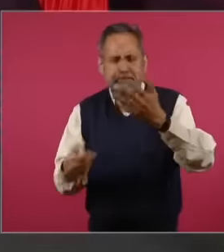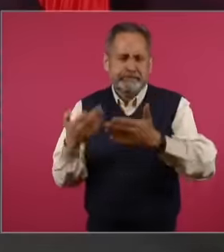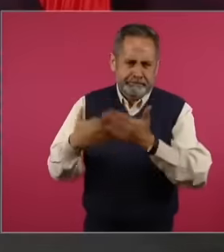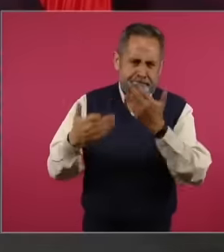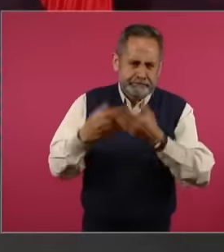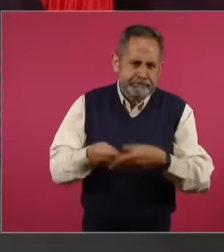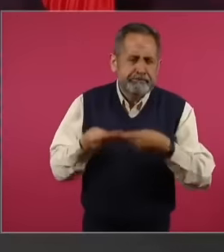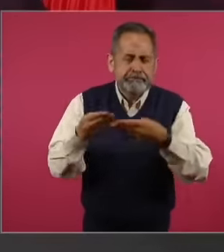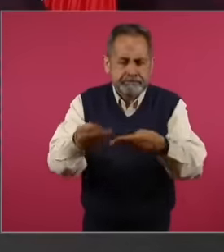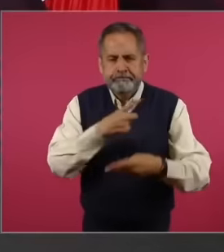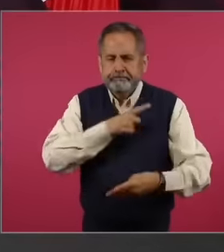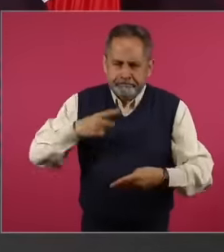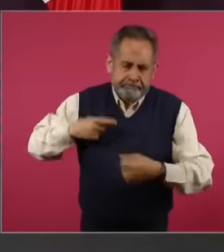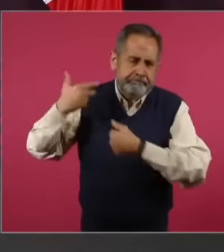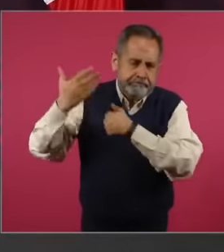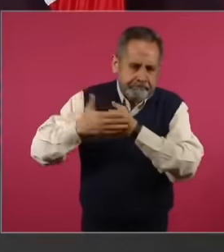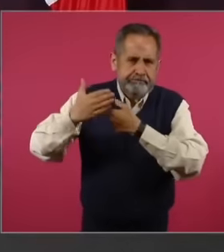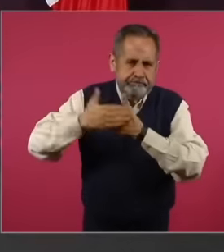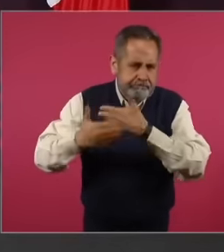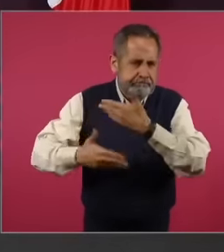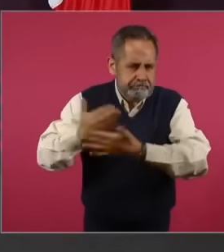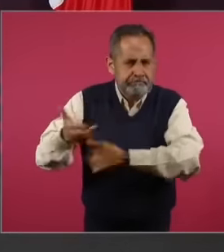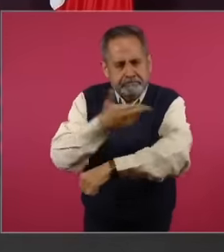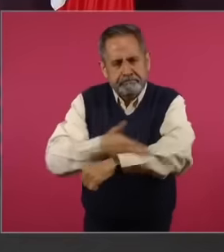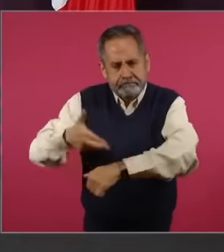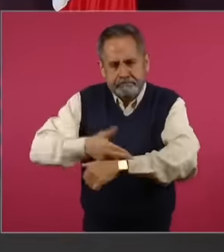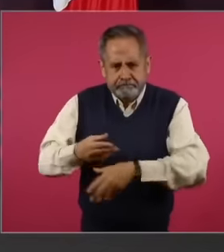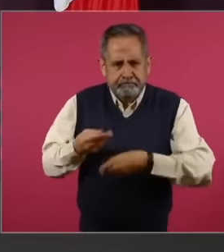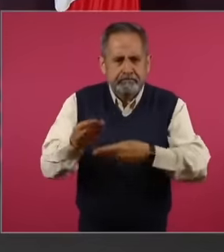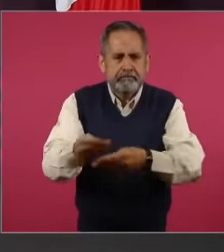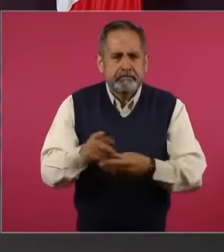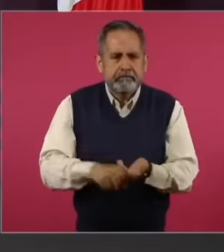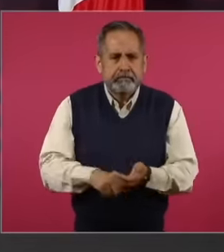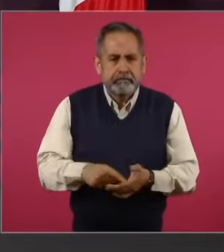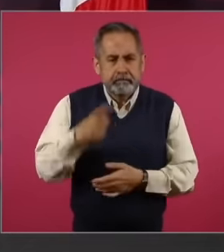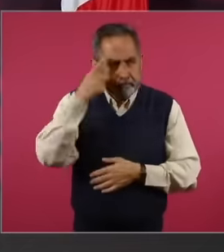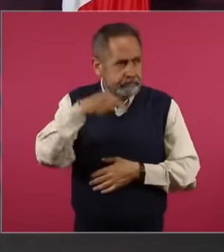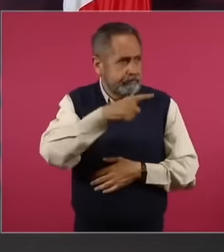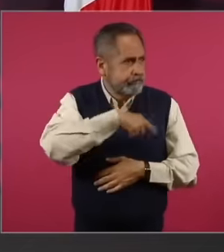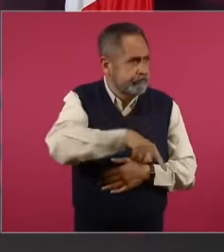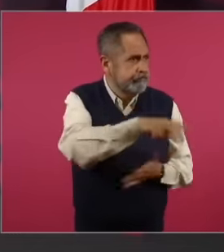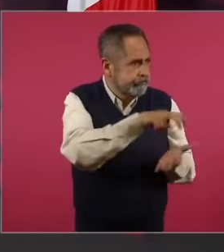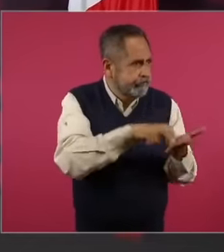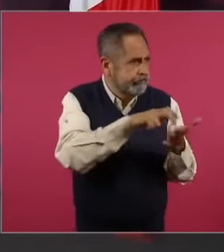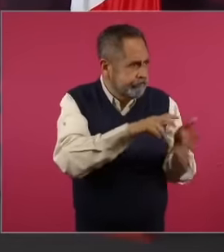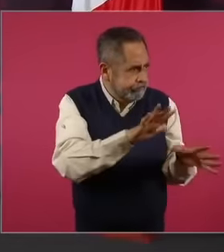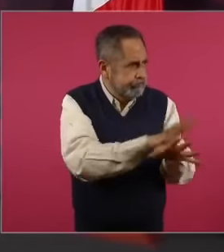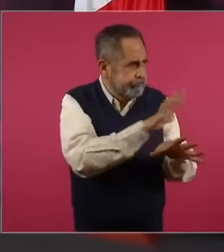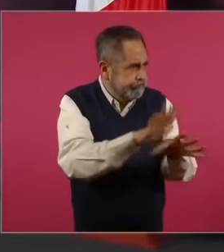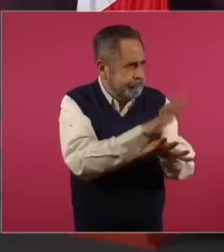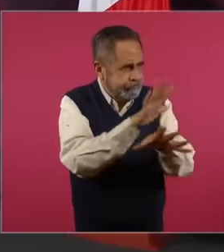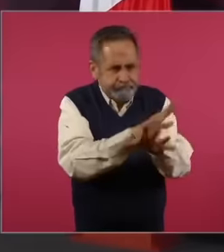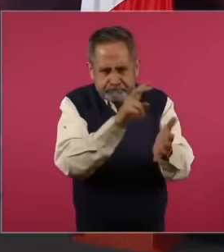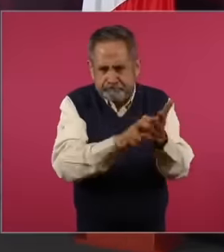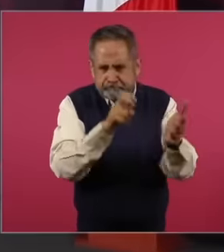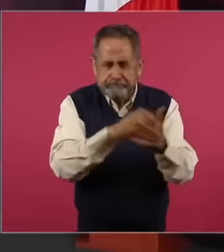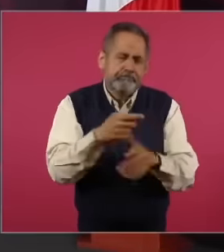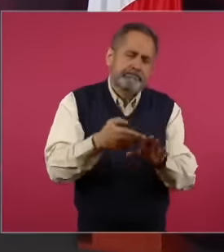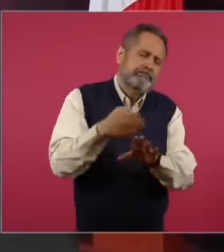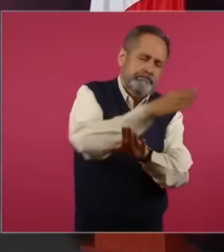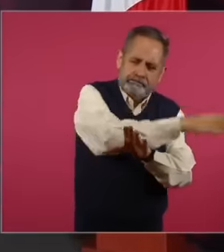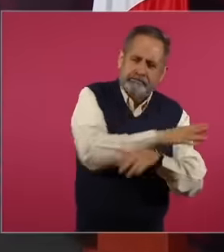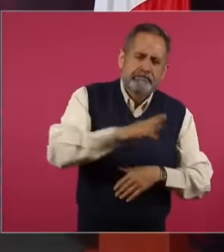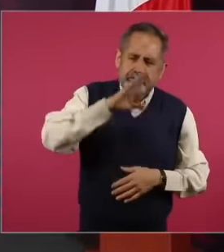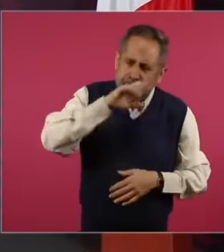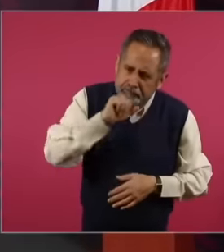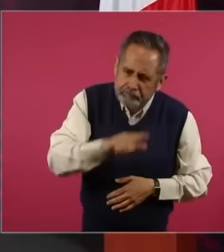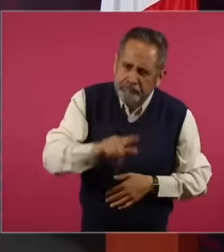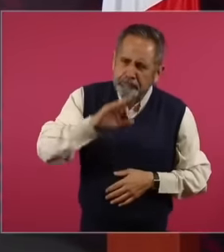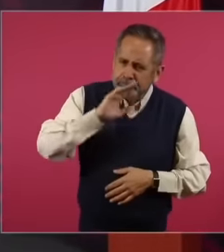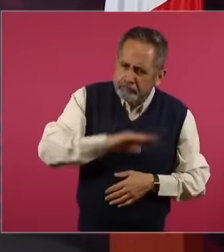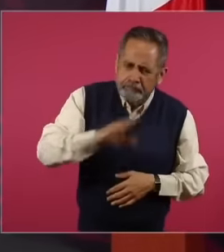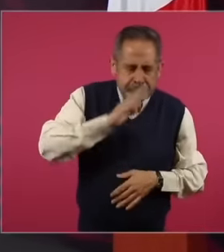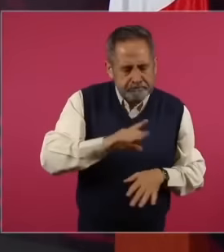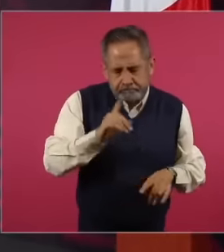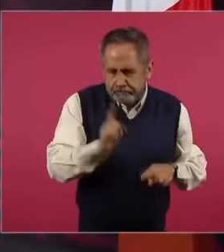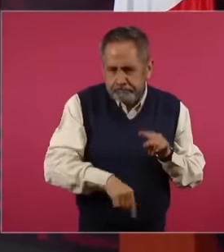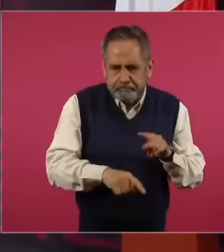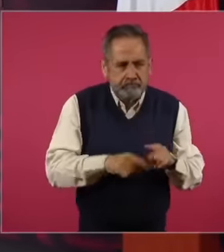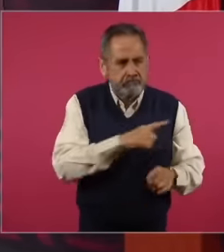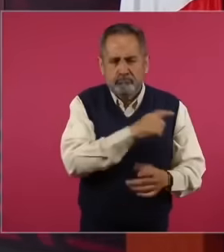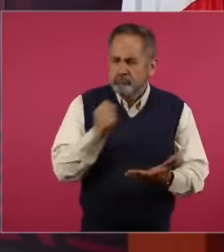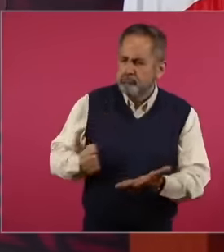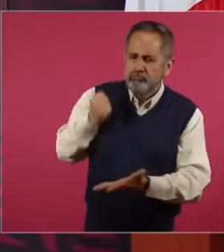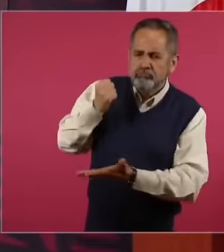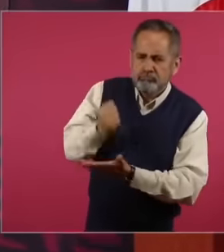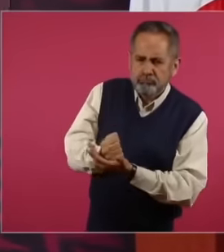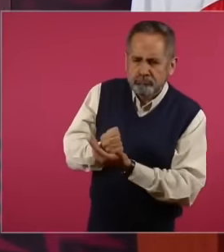have to be carried out to correct everything that was imposed during the